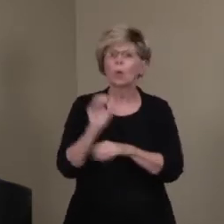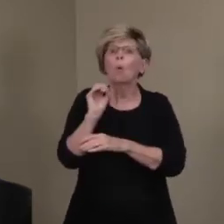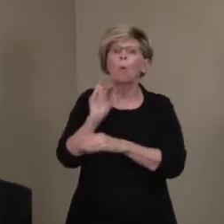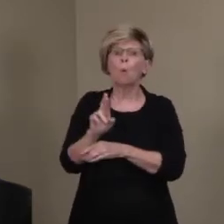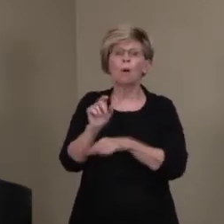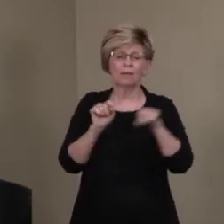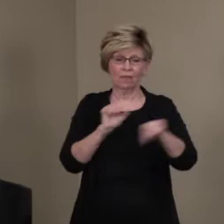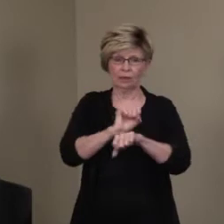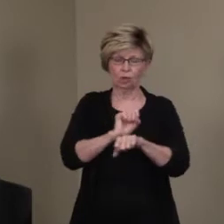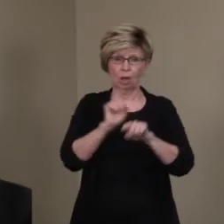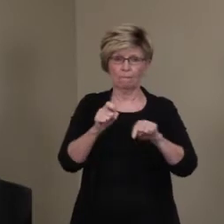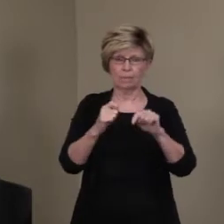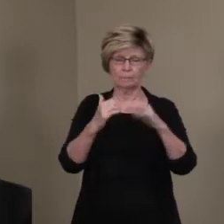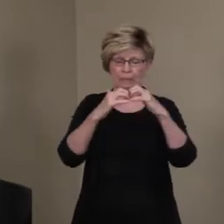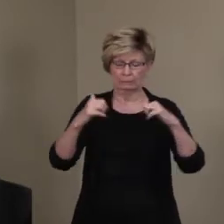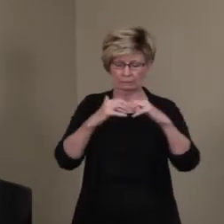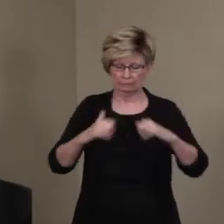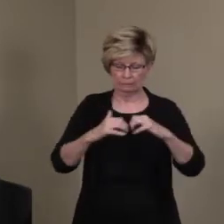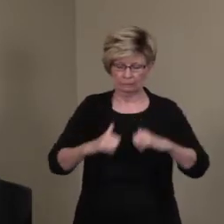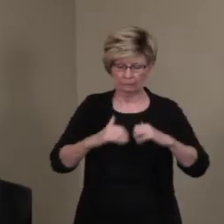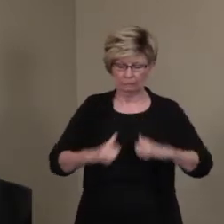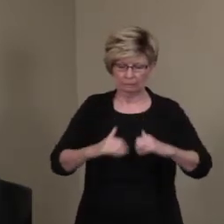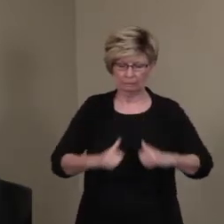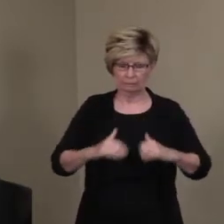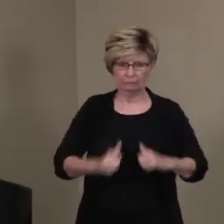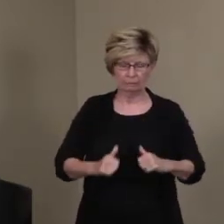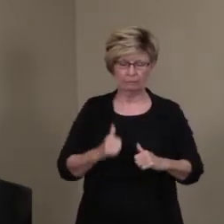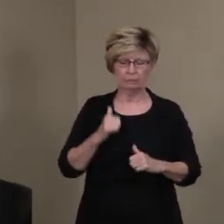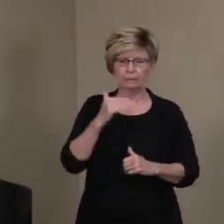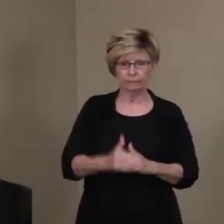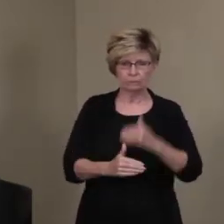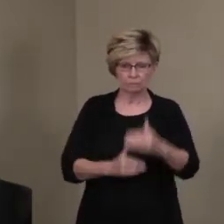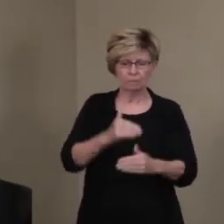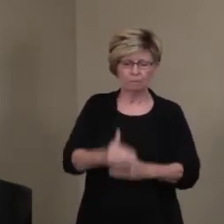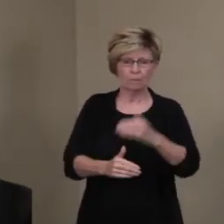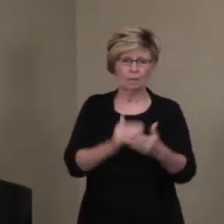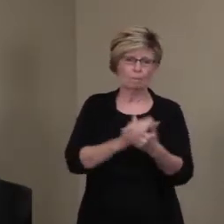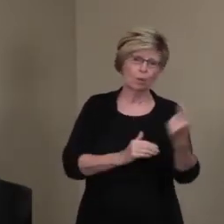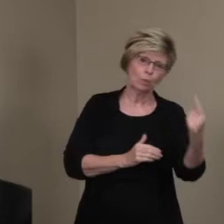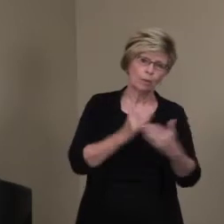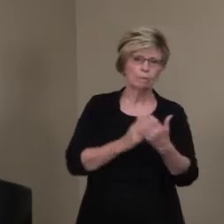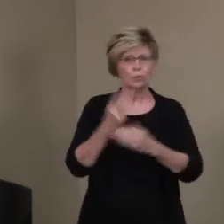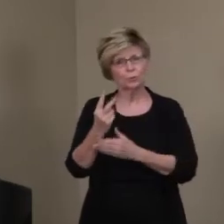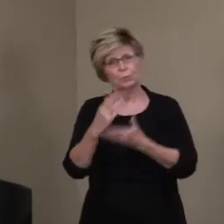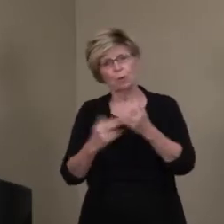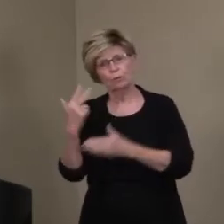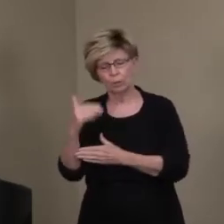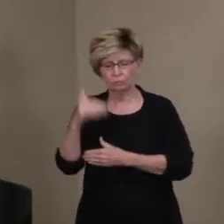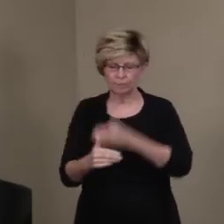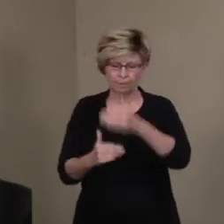once I go to work what must I do what are the steps to accomplish part 1 part